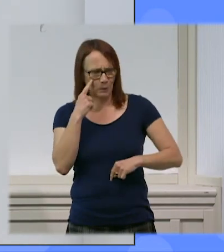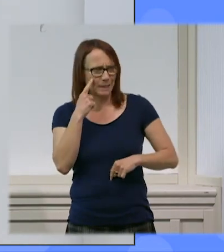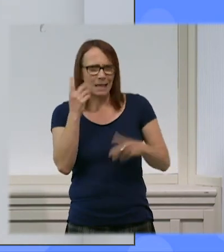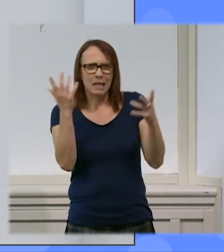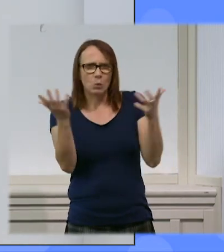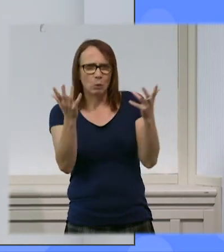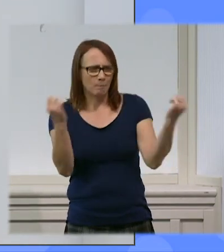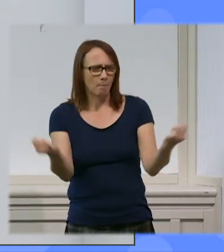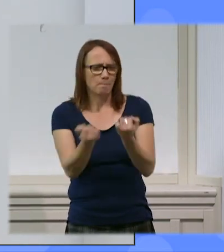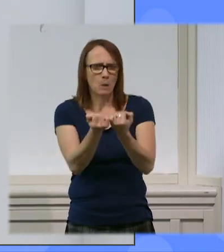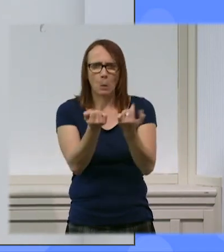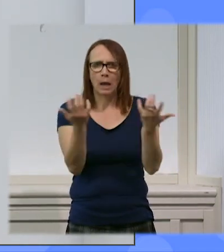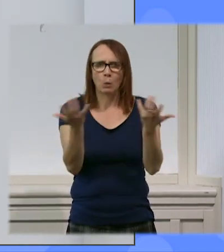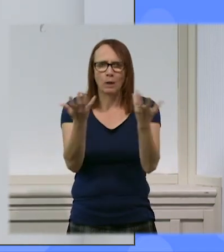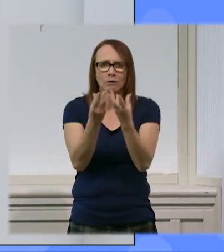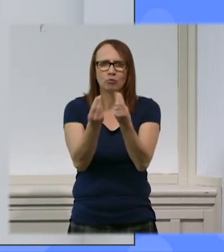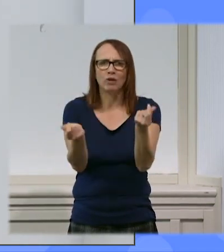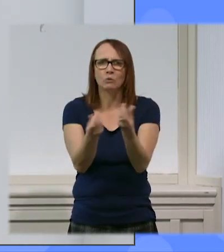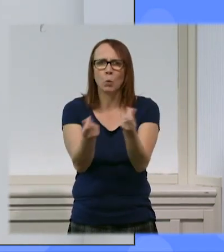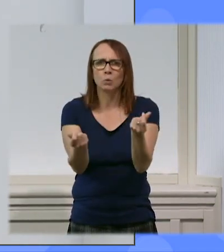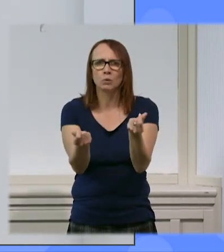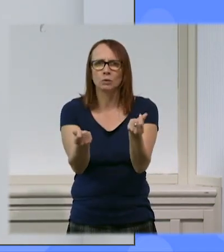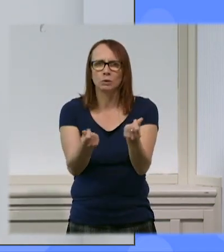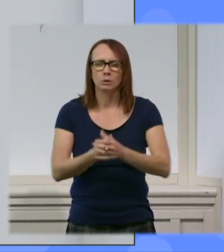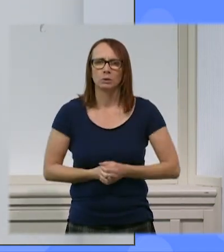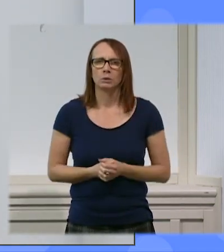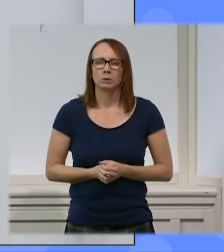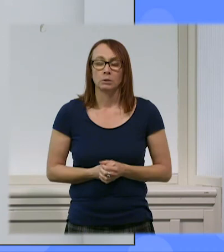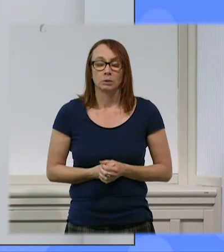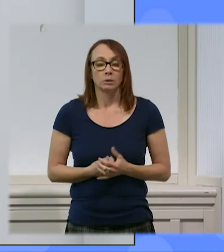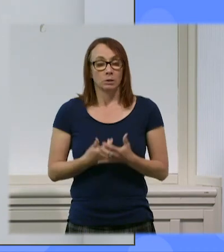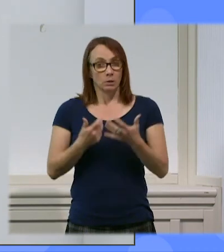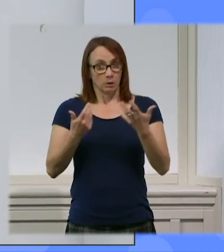resources in an absolutely key so I'll just finish by saying we've got